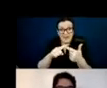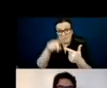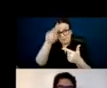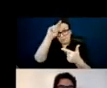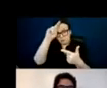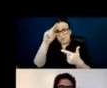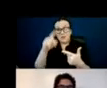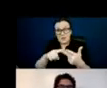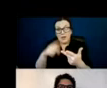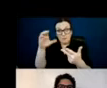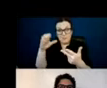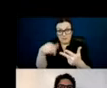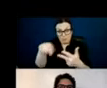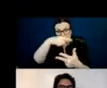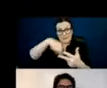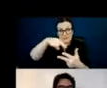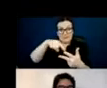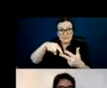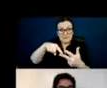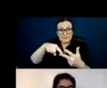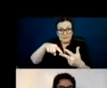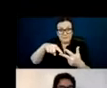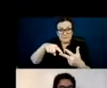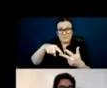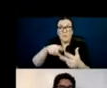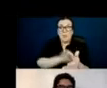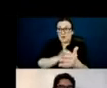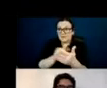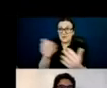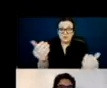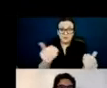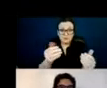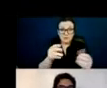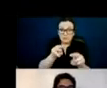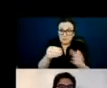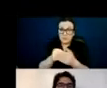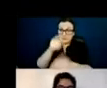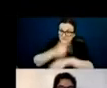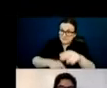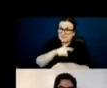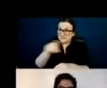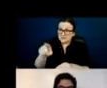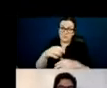in Colombia, people, organisations of people with disabilities were the ones drafting the reform